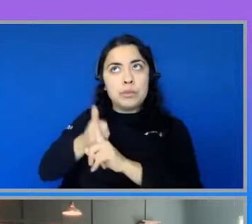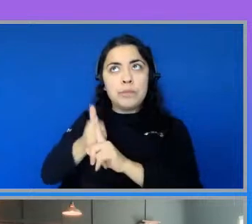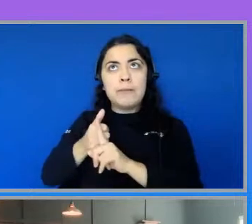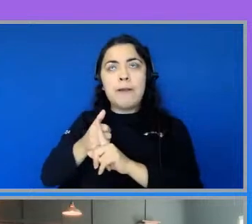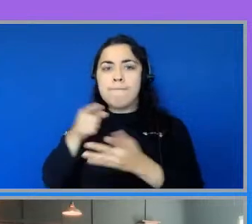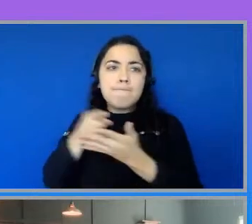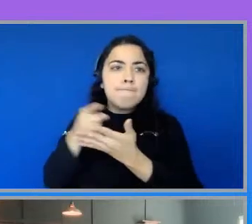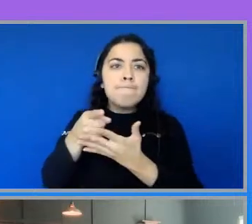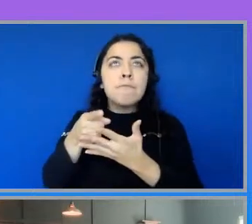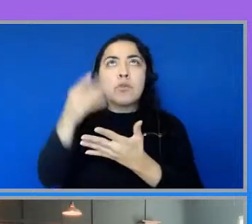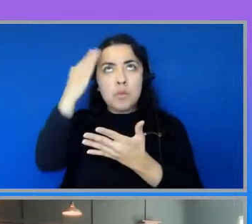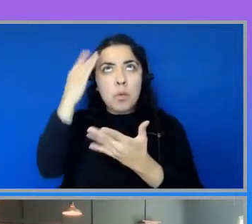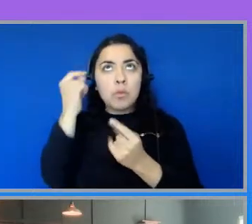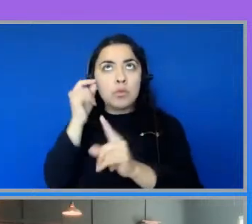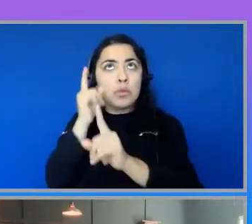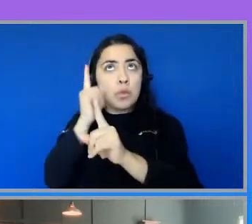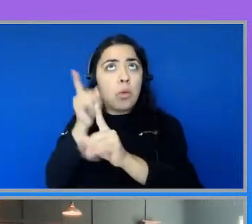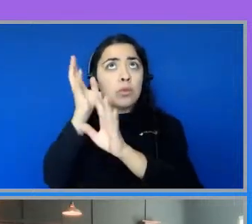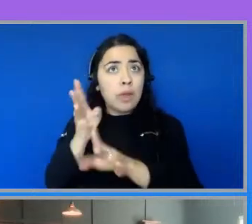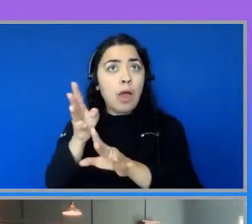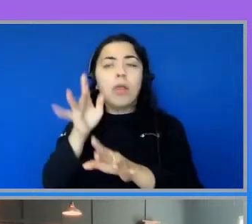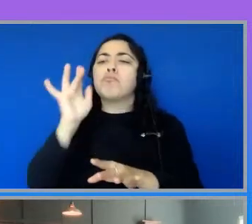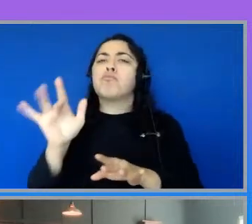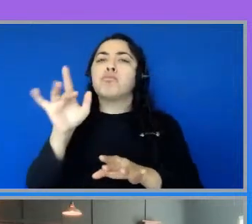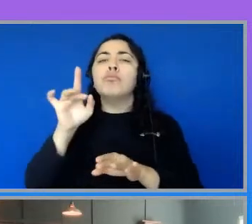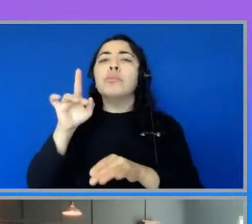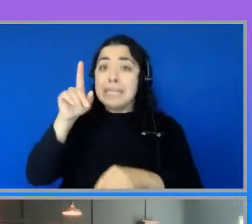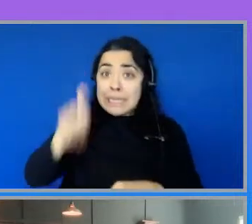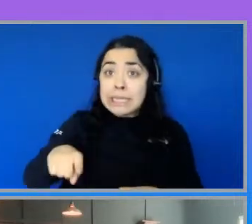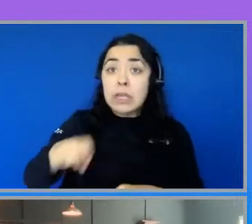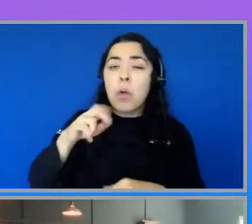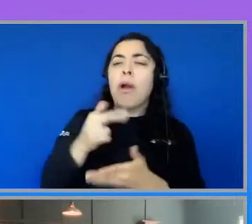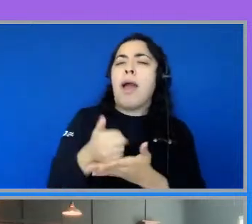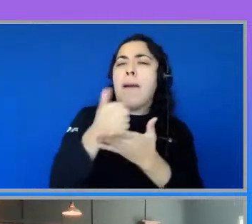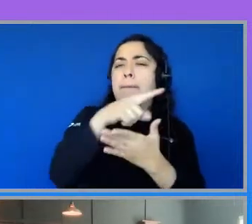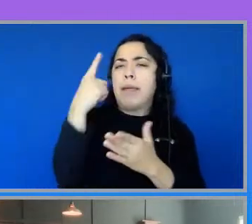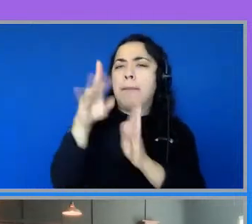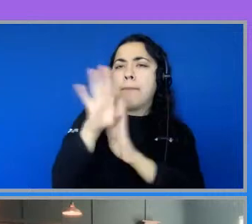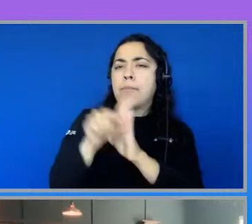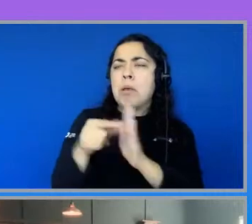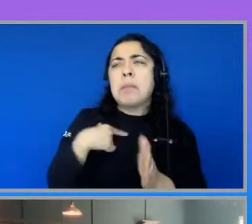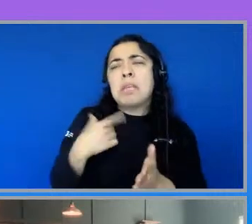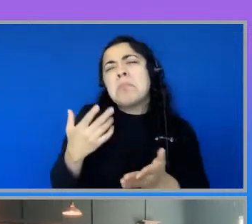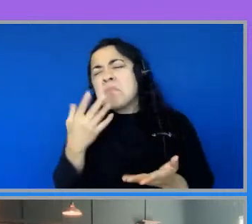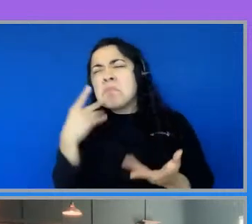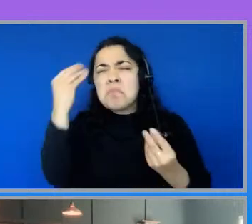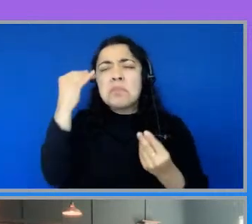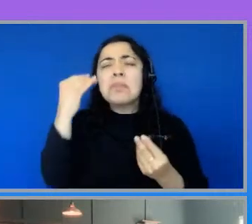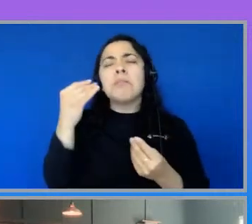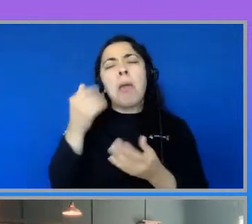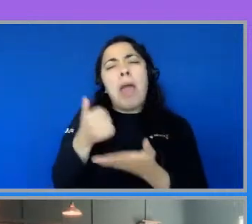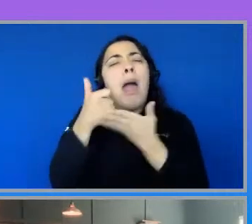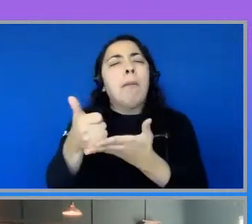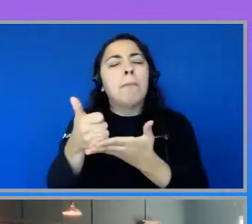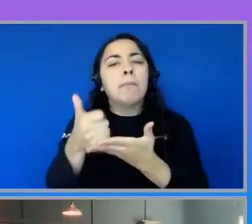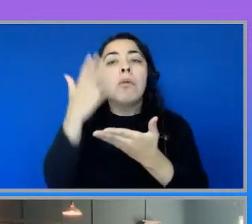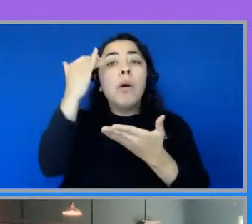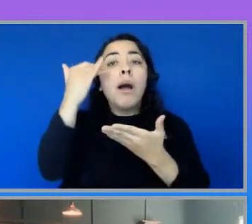their job? To complete their goal of downloading the results. And I would say that it is helpful. It helps me know that